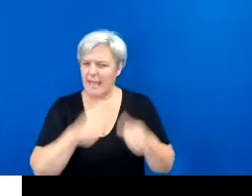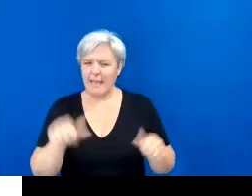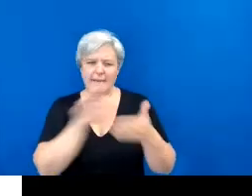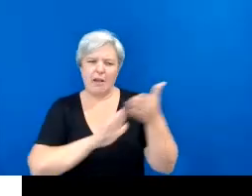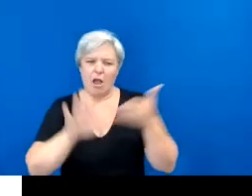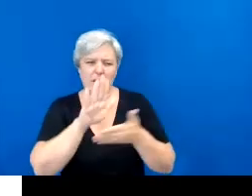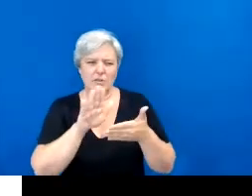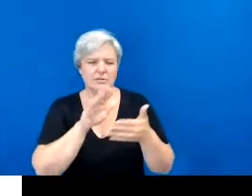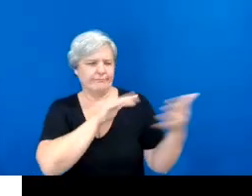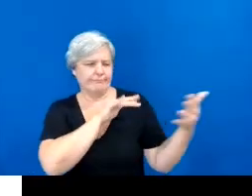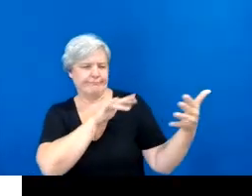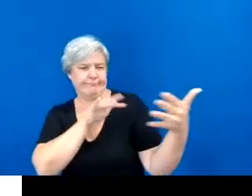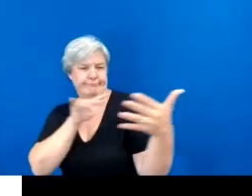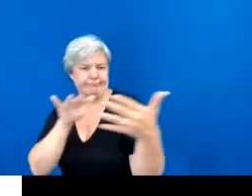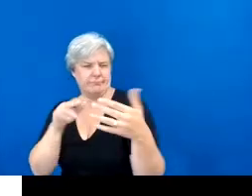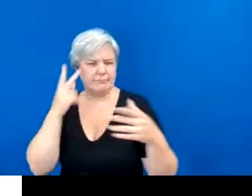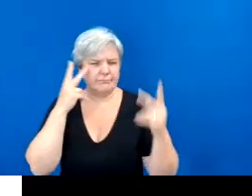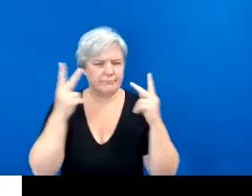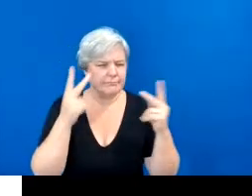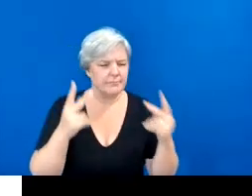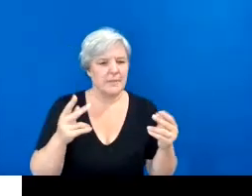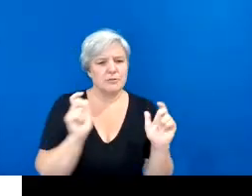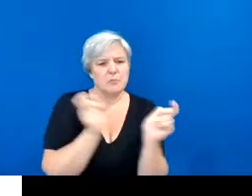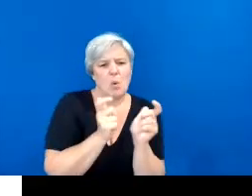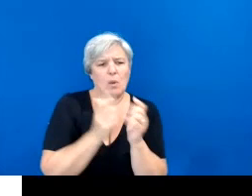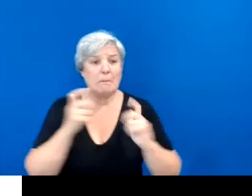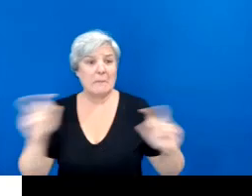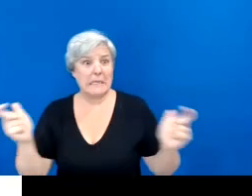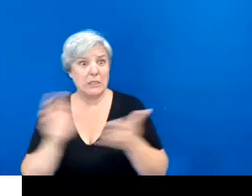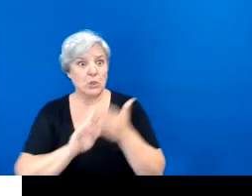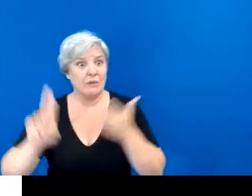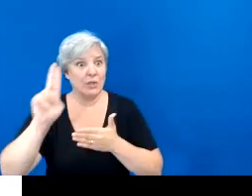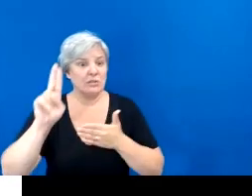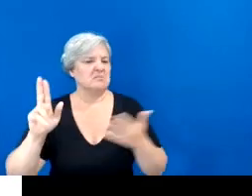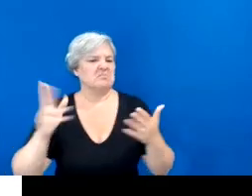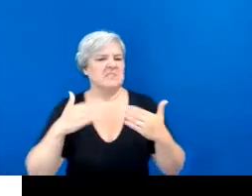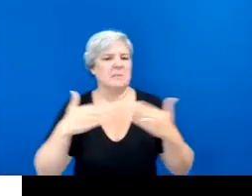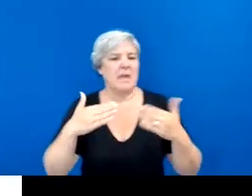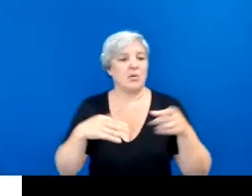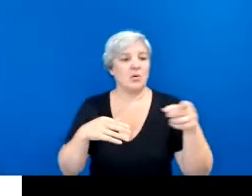any study, whether it's large or small, looking at different populations,